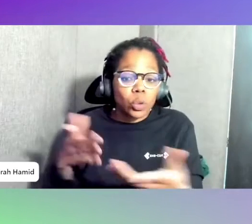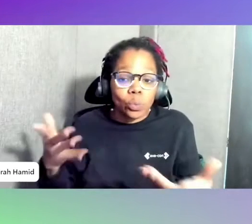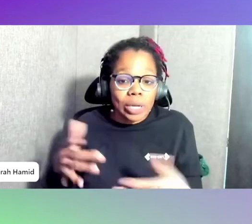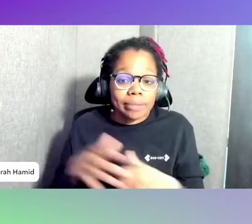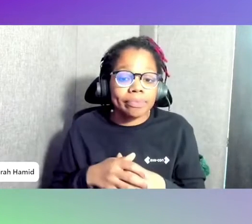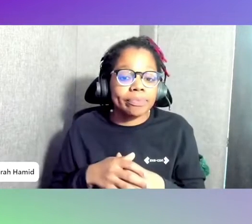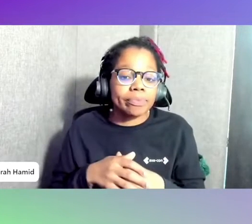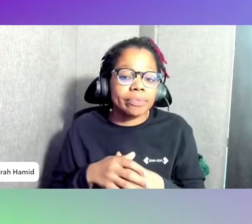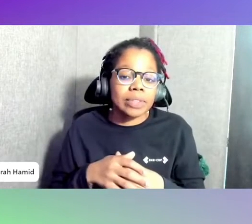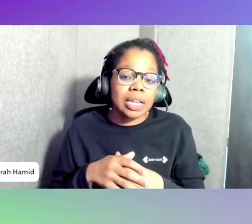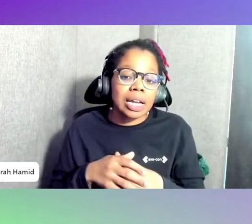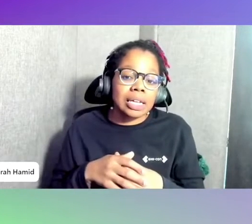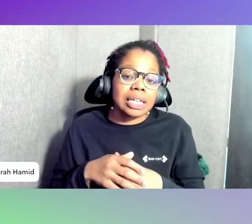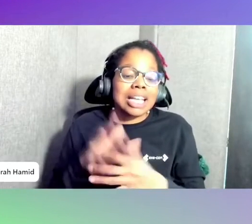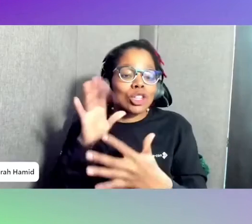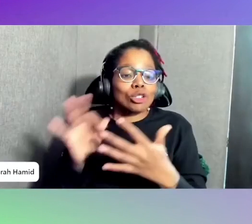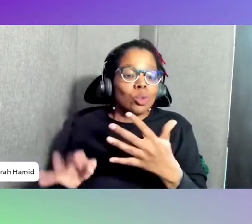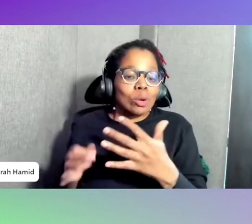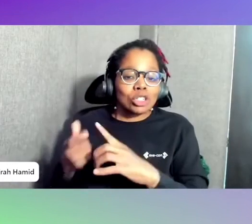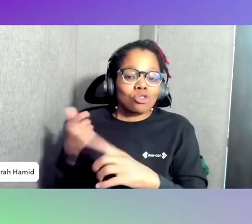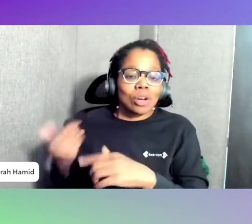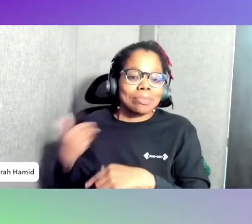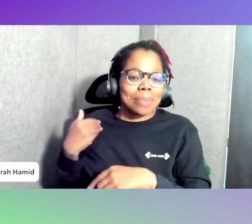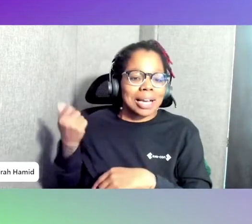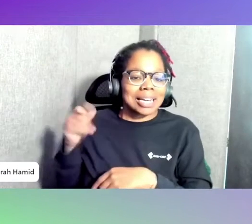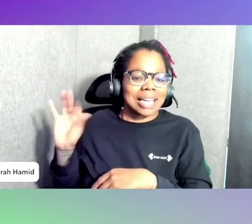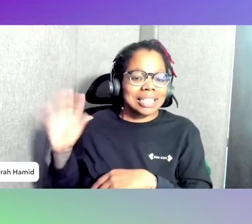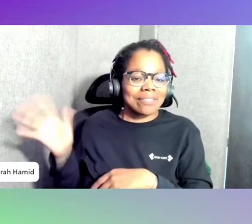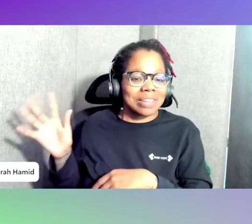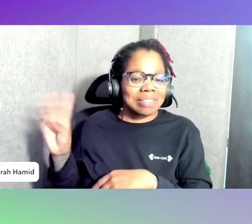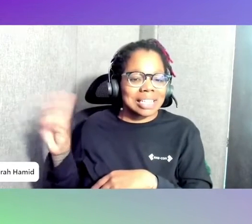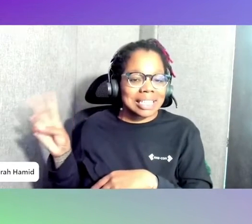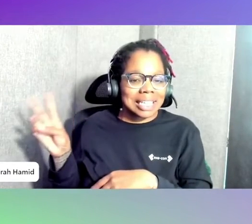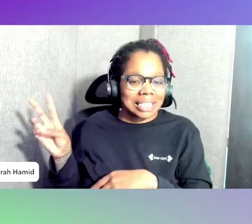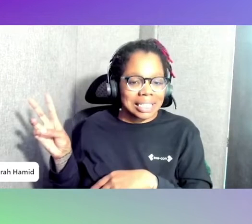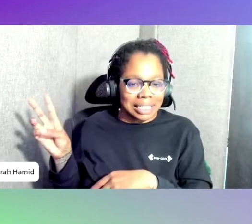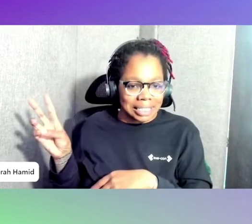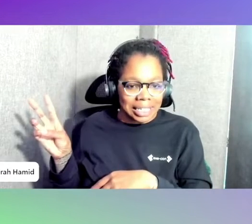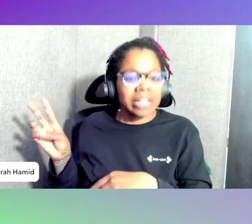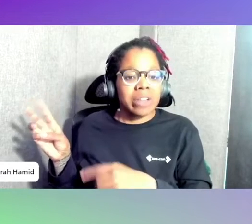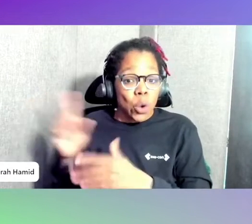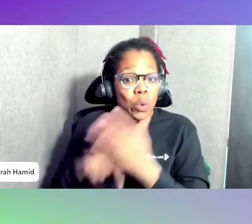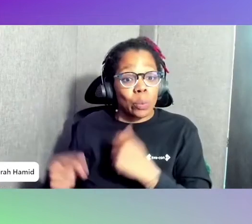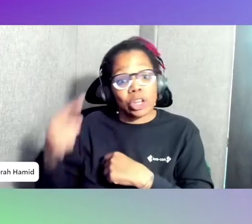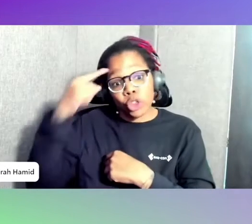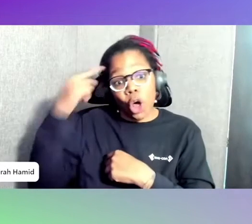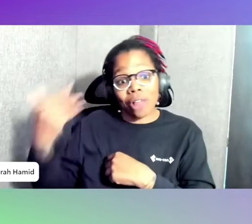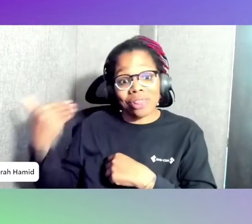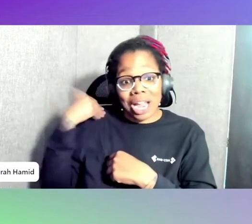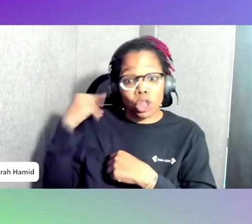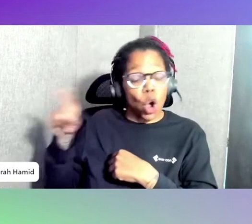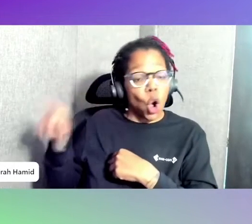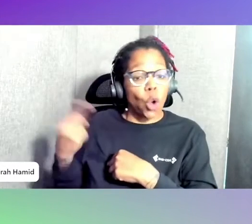there lot of are a rules on the bank books on who gets to go to space and who does not, and those are based on the choices that designations and we made in the